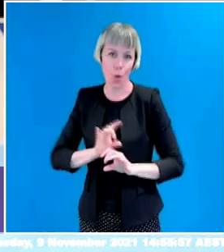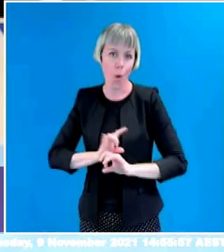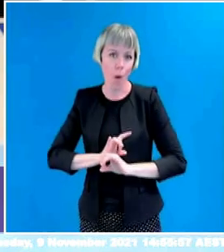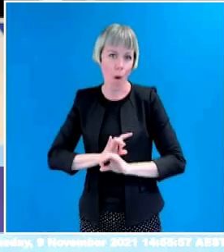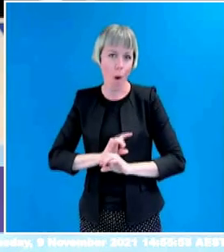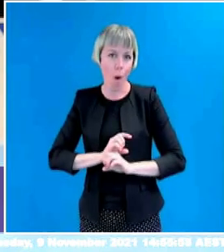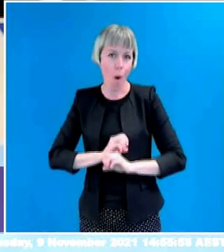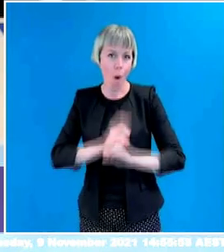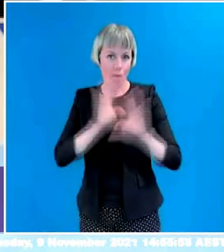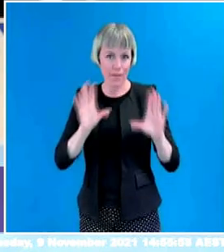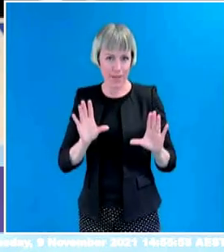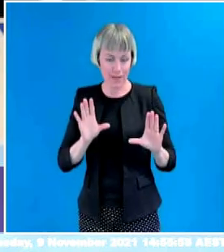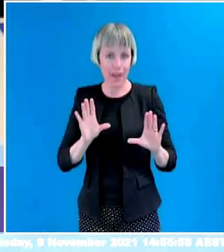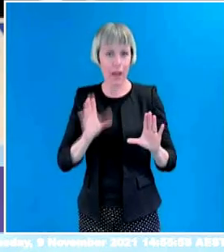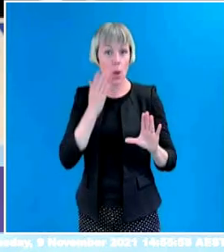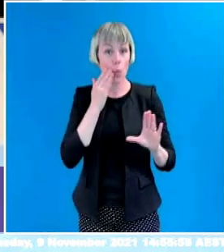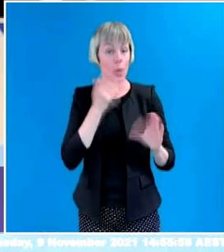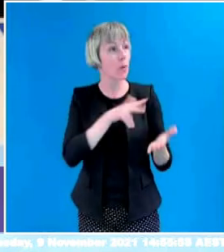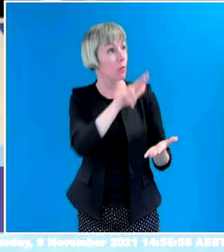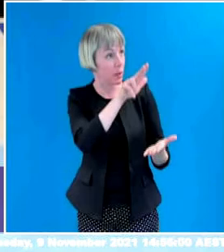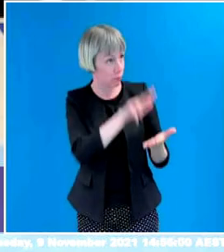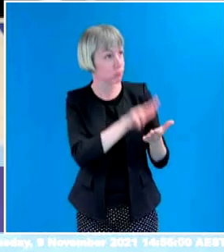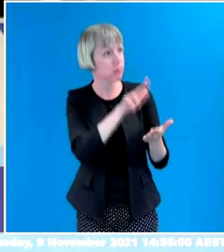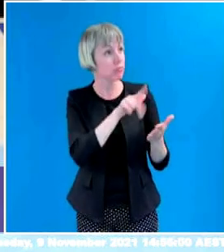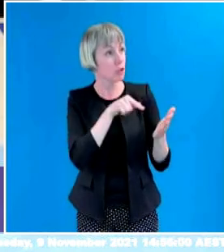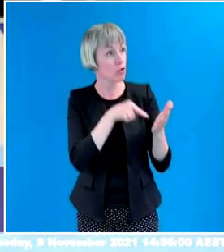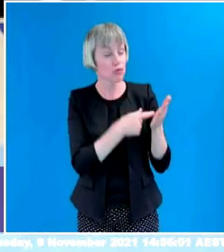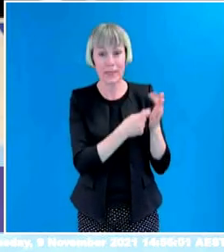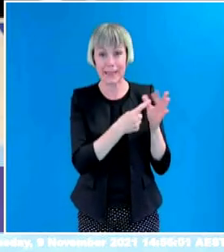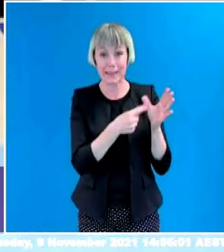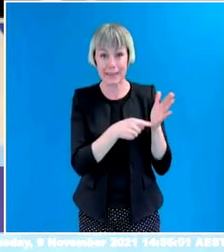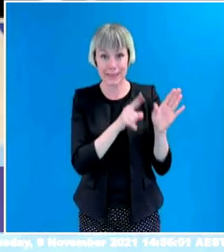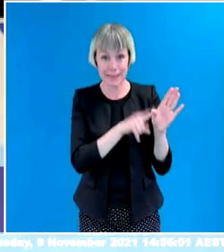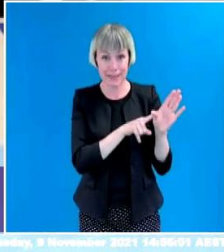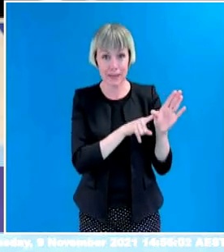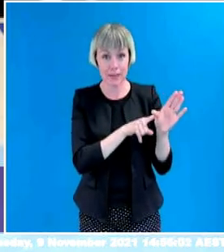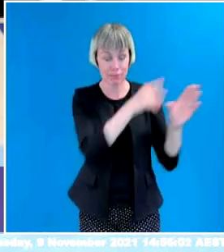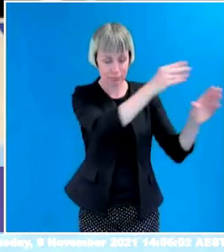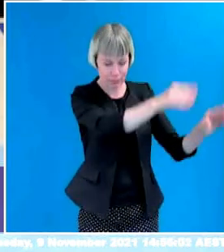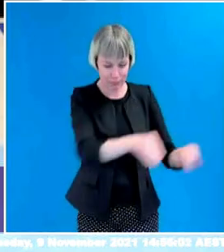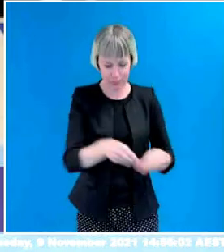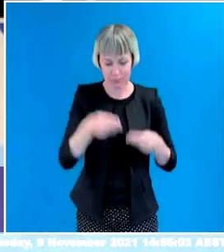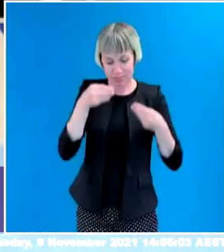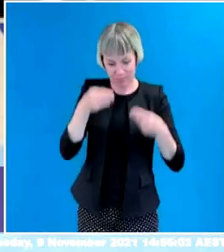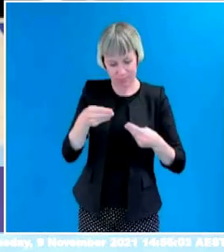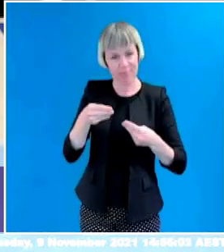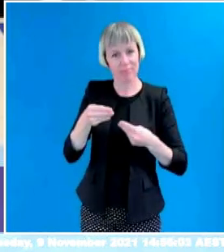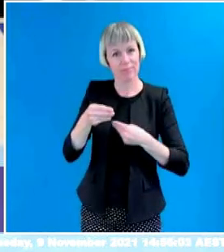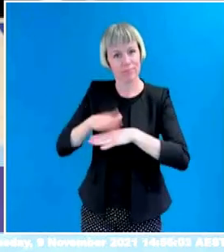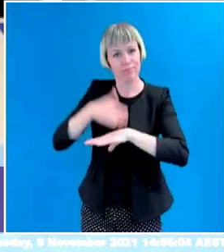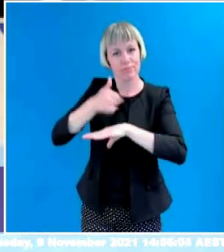treaties in good faith and that requires a certain expeditious moving forward.